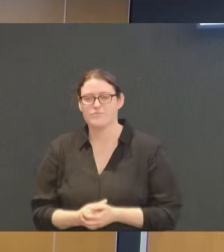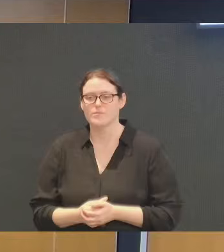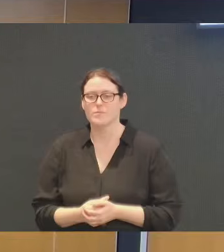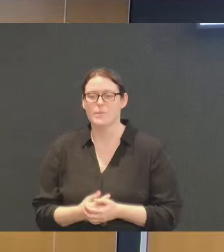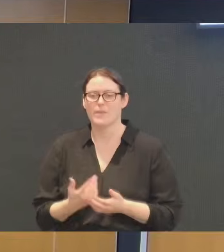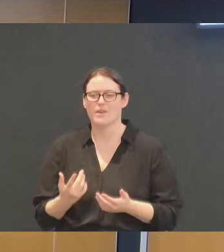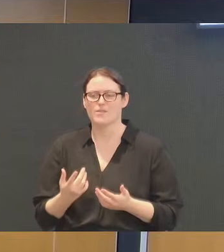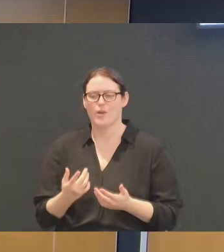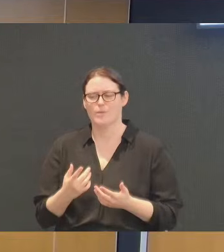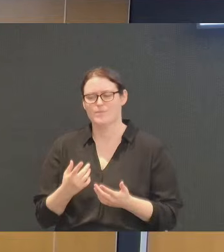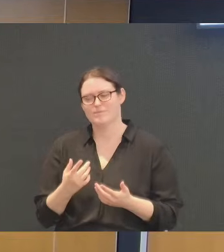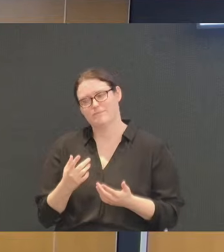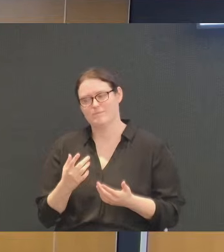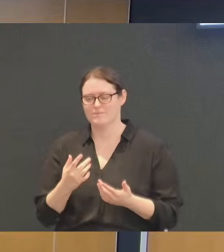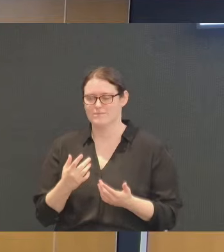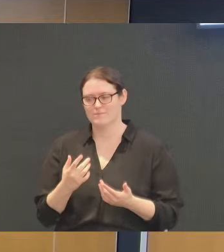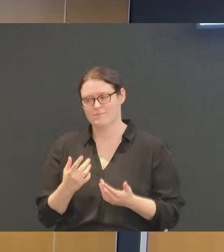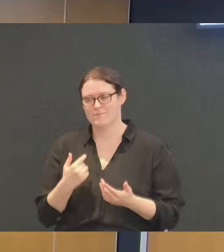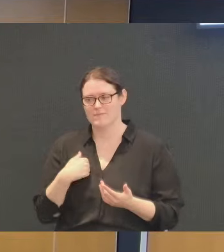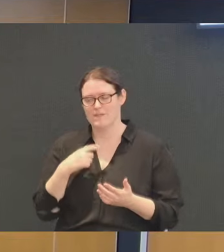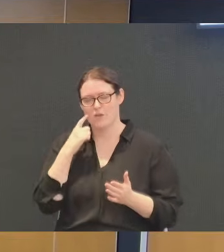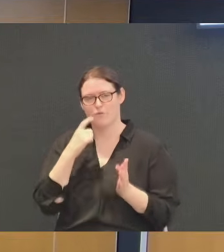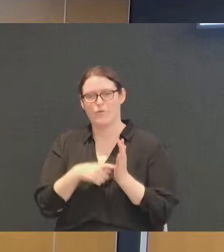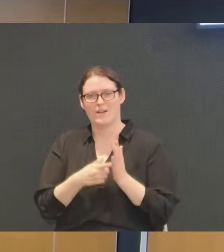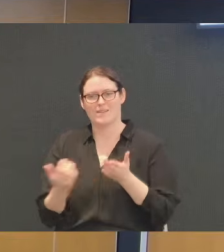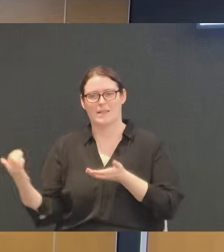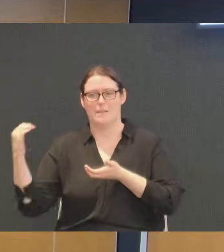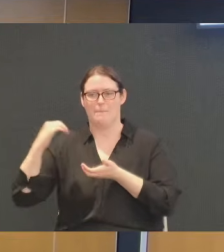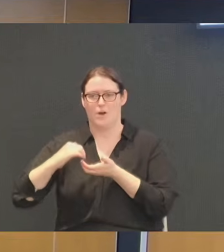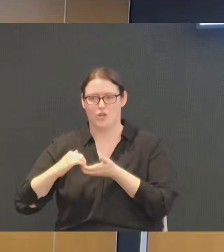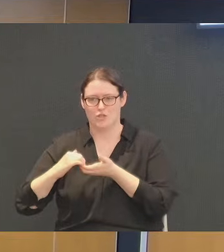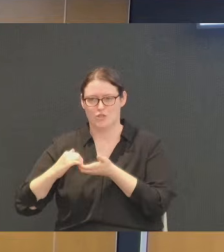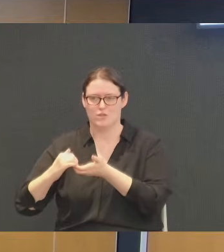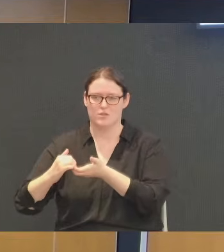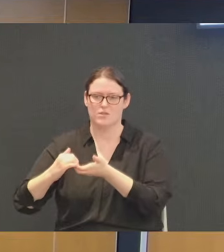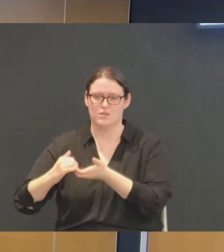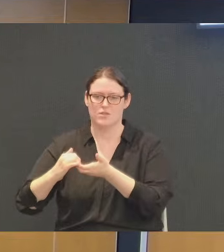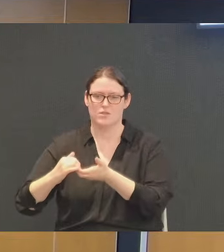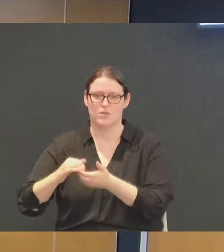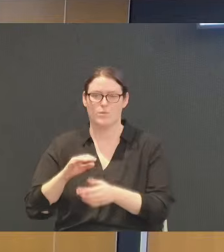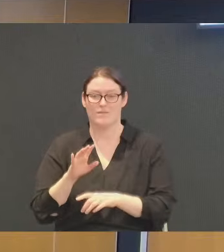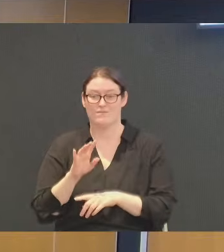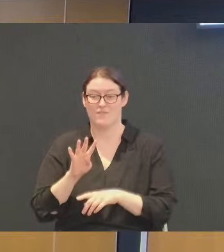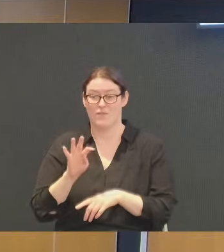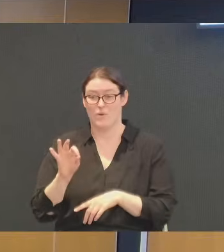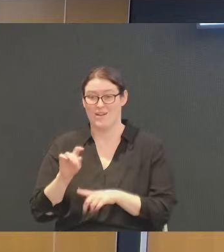me re is a recognition of the partnership between the county and the 49 jurisdictions throughout the